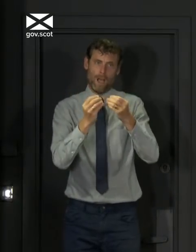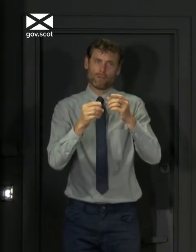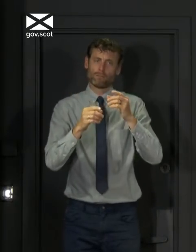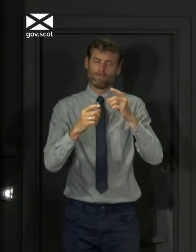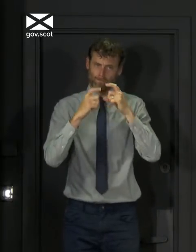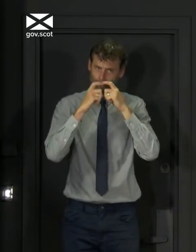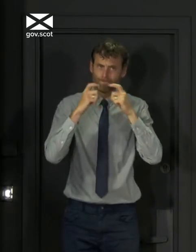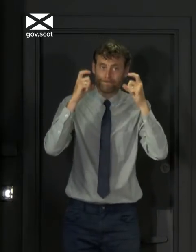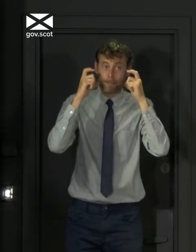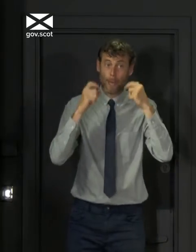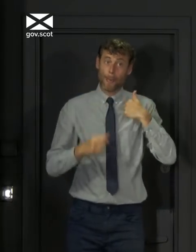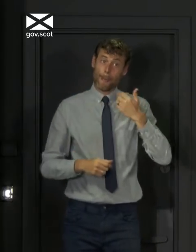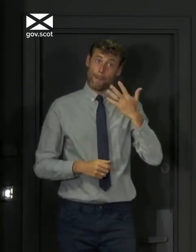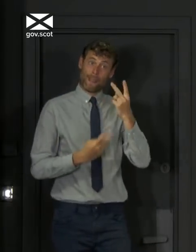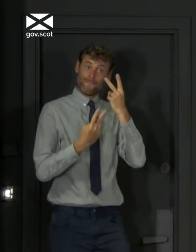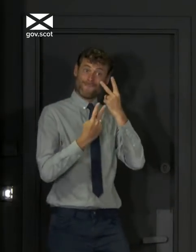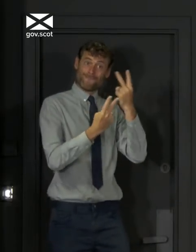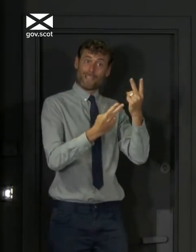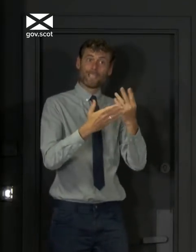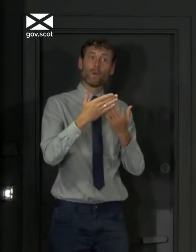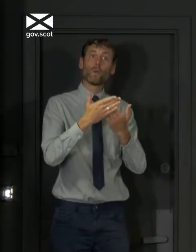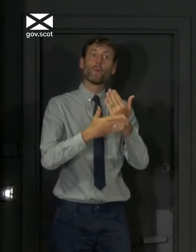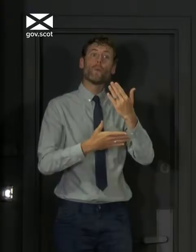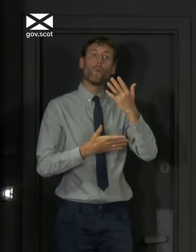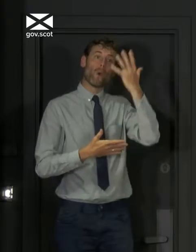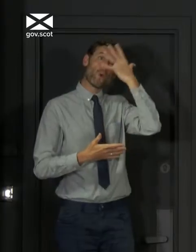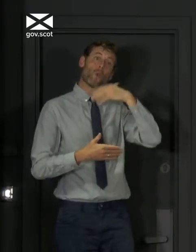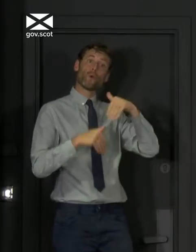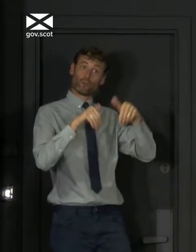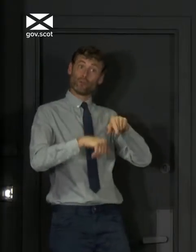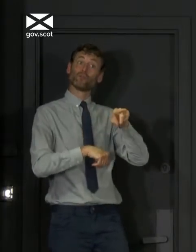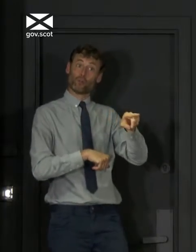I wore a face covering this morning when I visited New Look. So I know that it takes